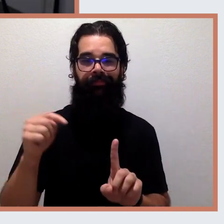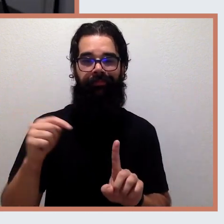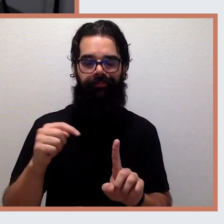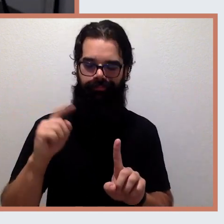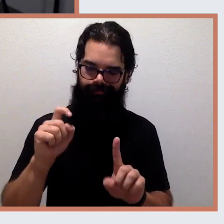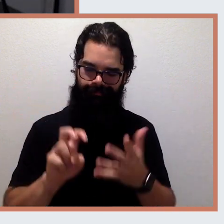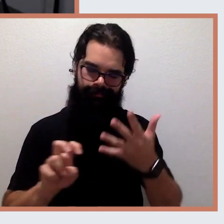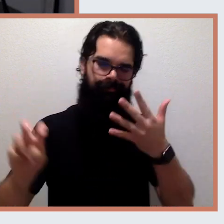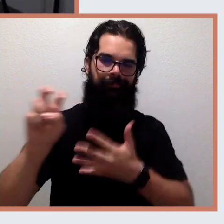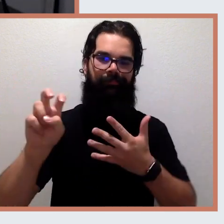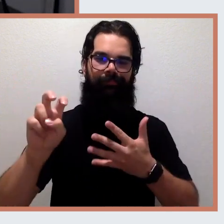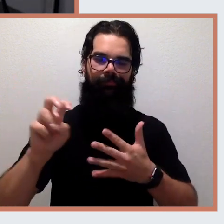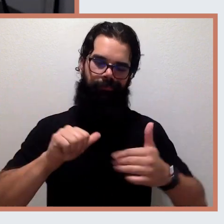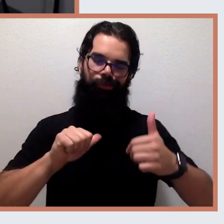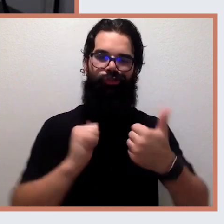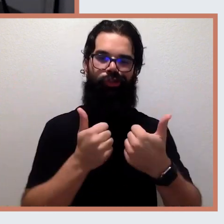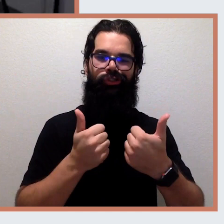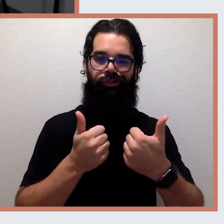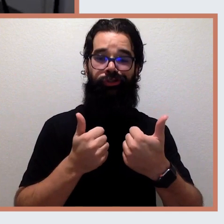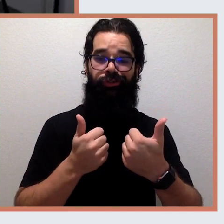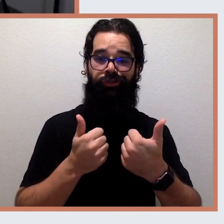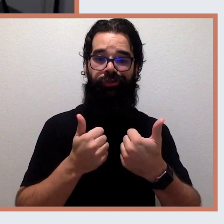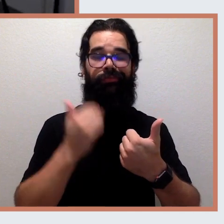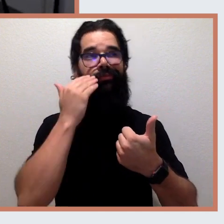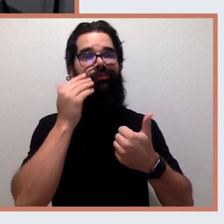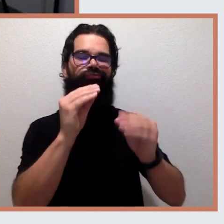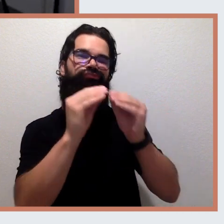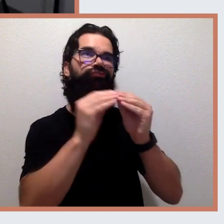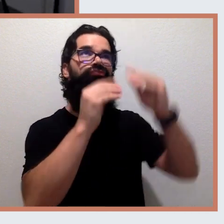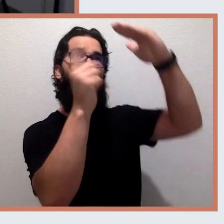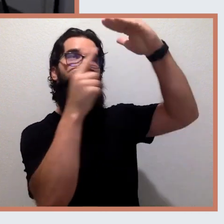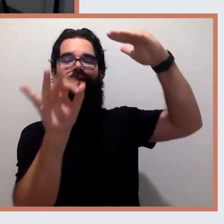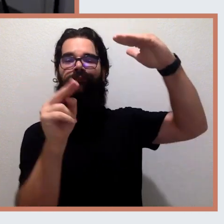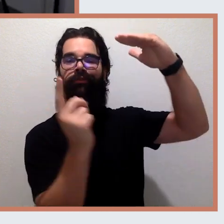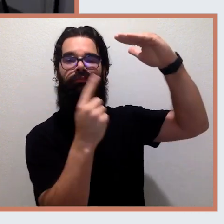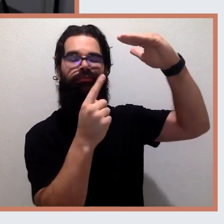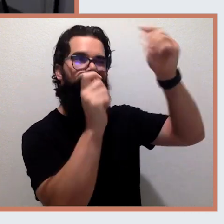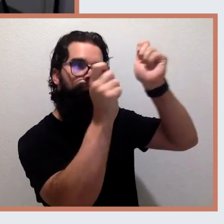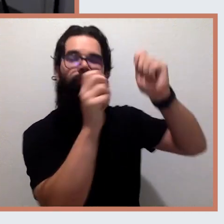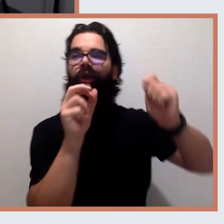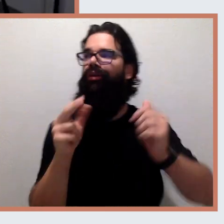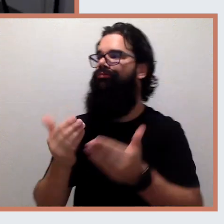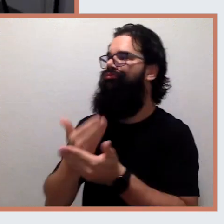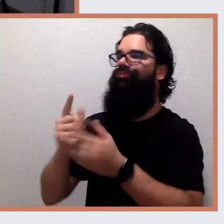when it comes to a transformation, elevating ourselves to a new level, you know,